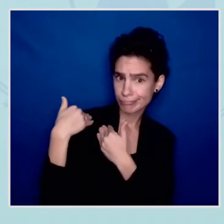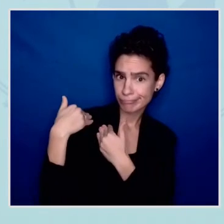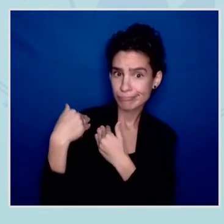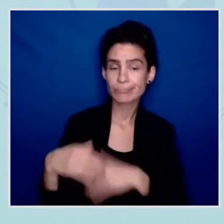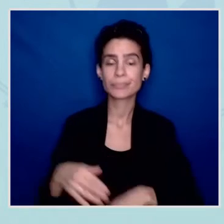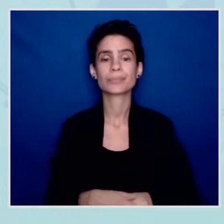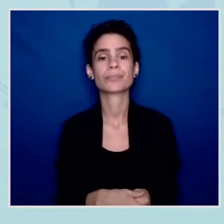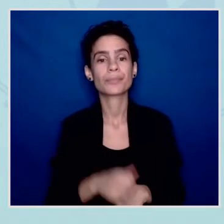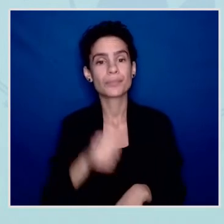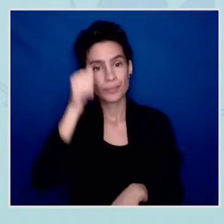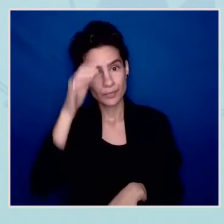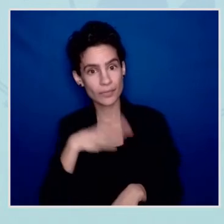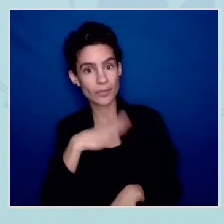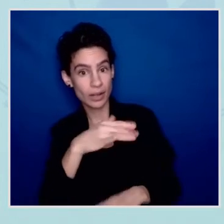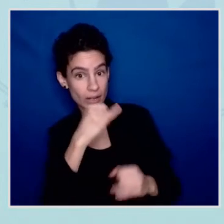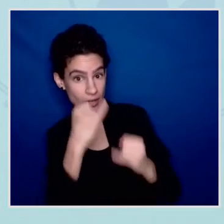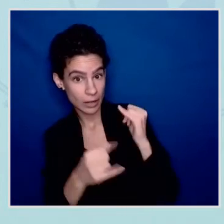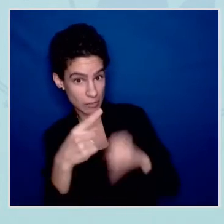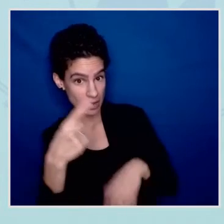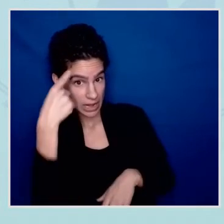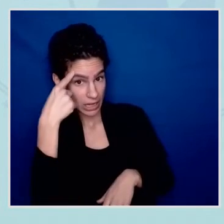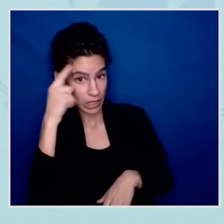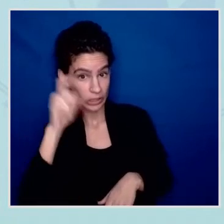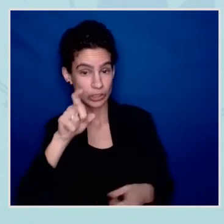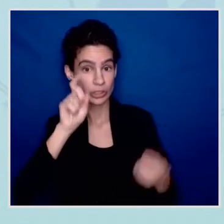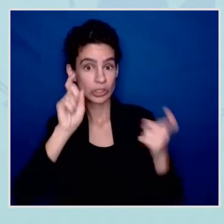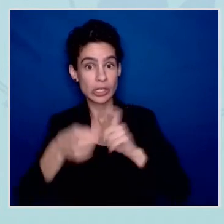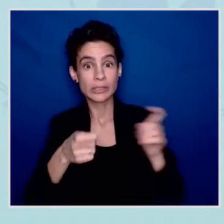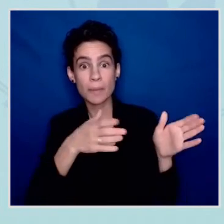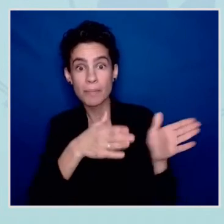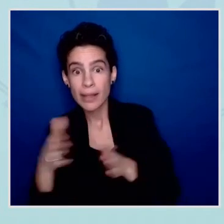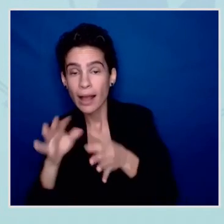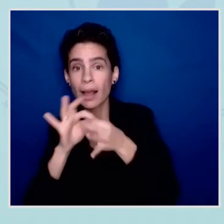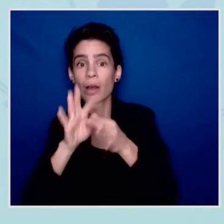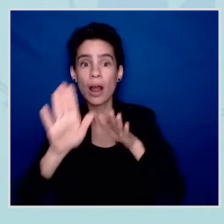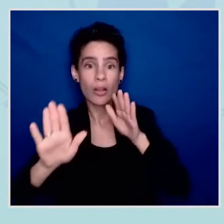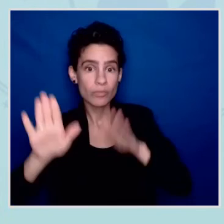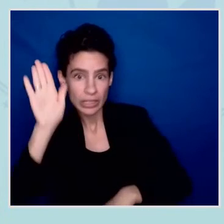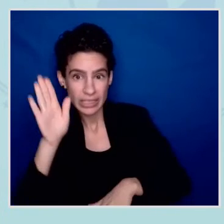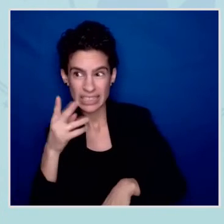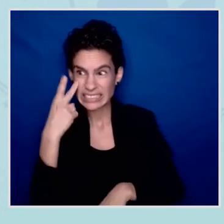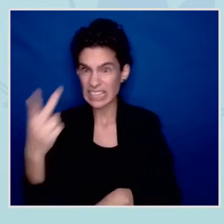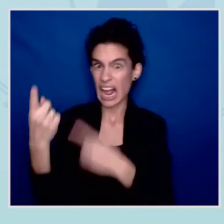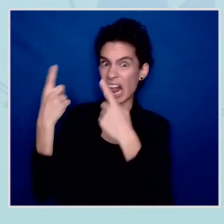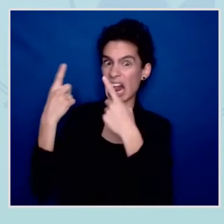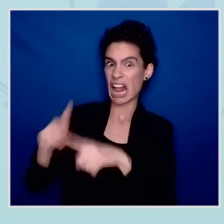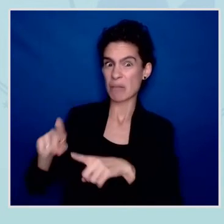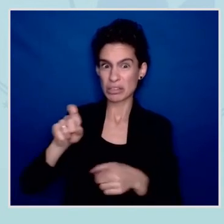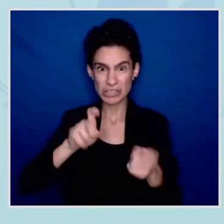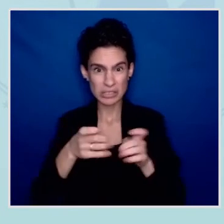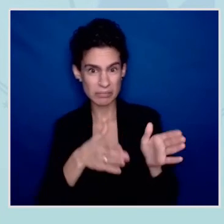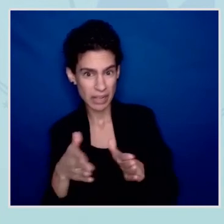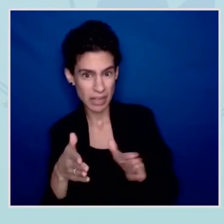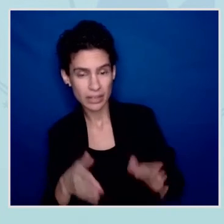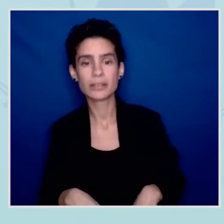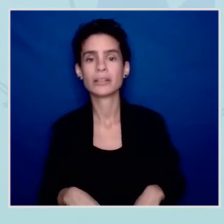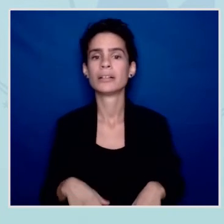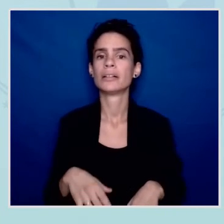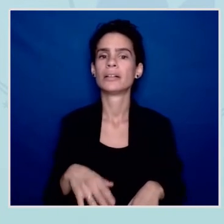IT HAS TO BE IMMEDIATELY,